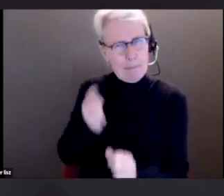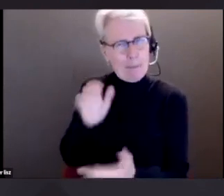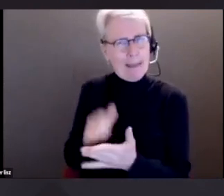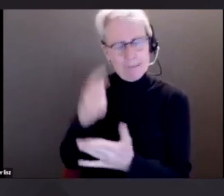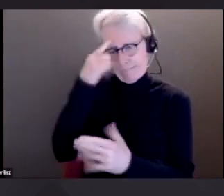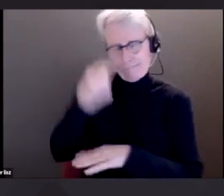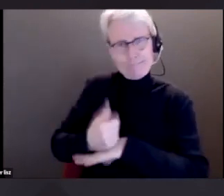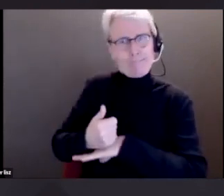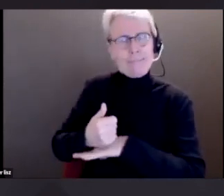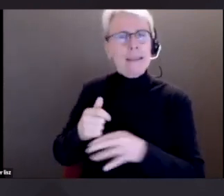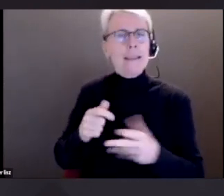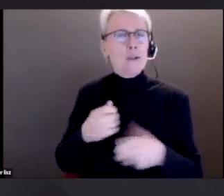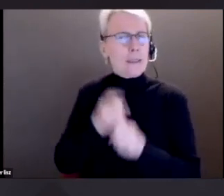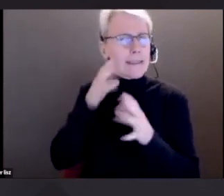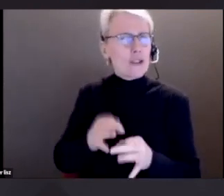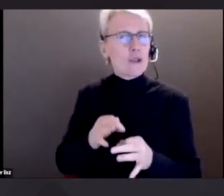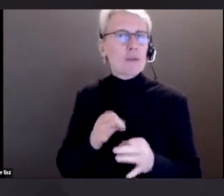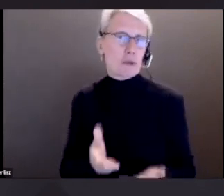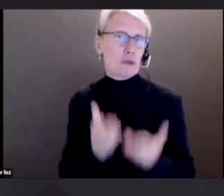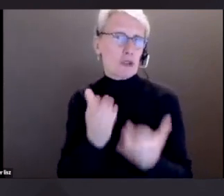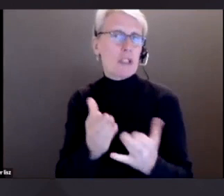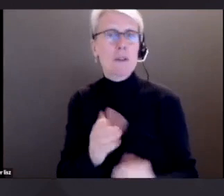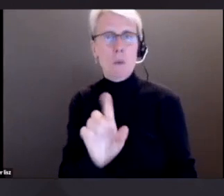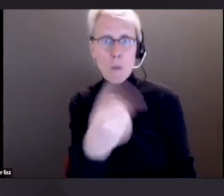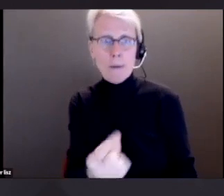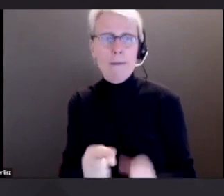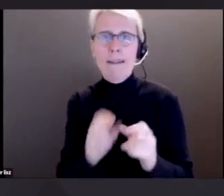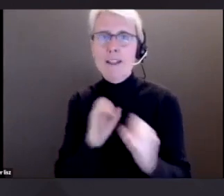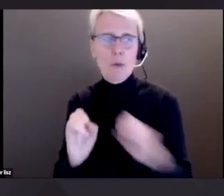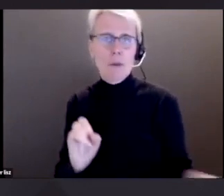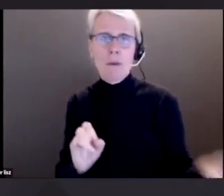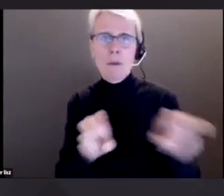with a cross-cultural understanding and perspective different than yours.